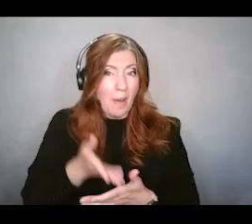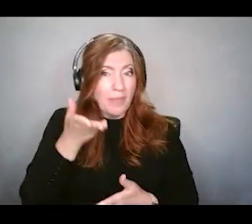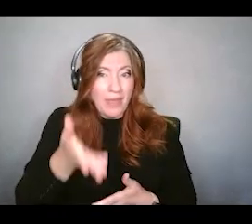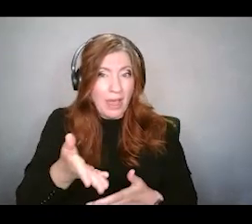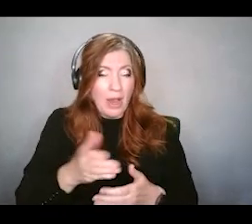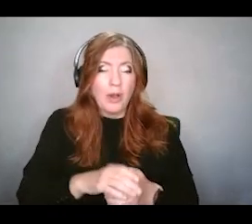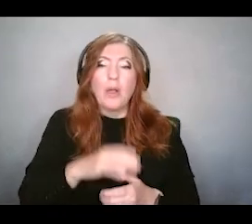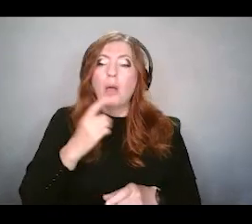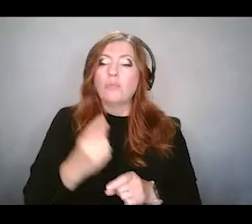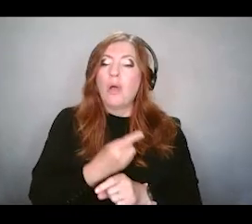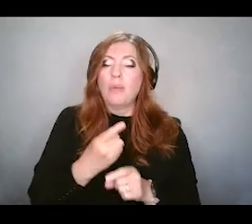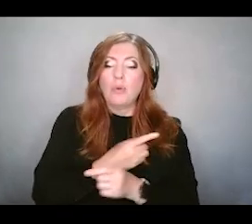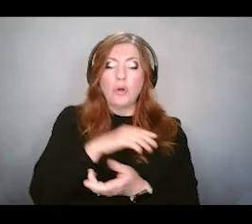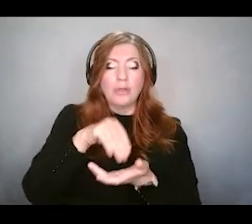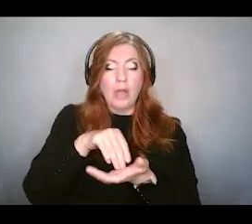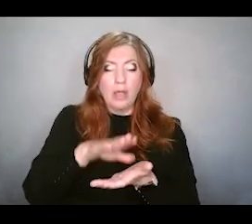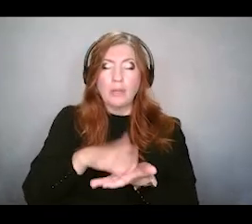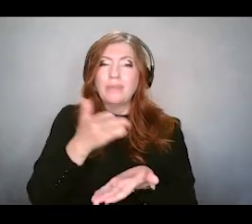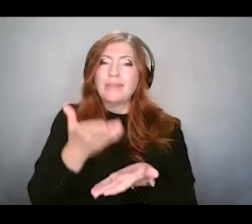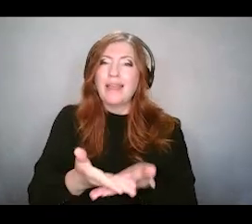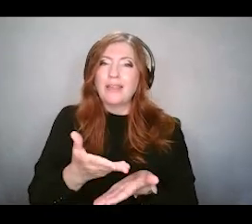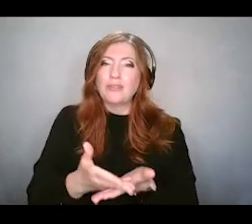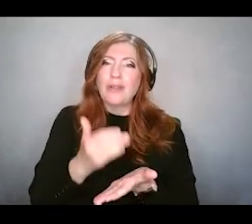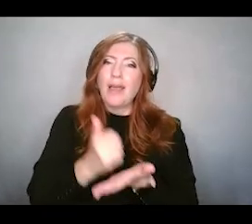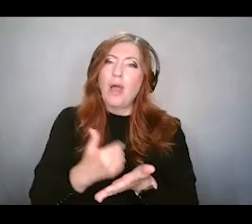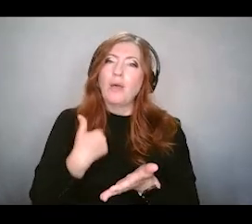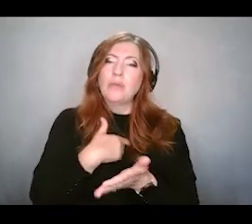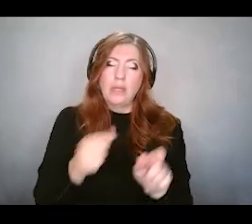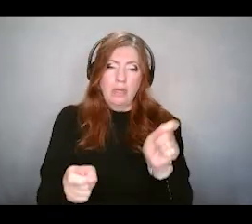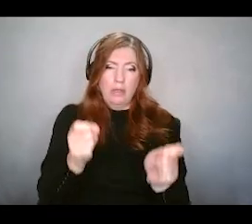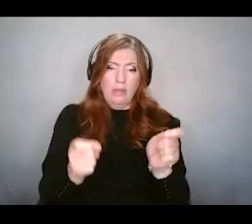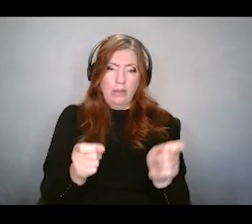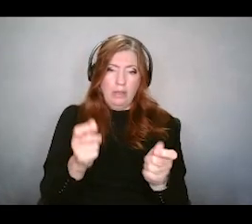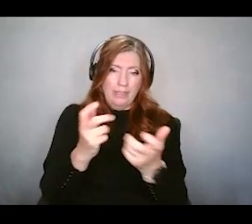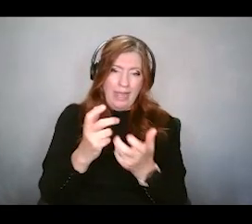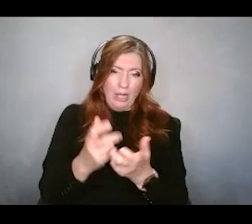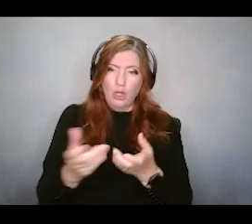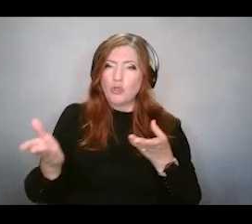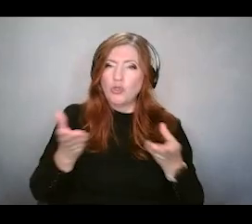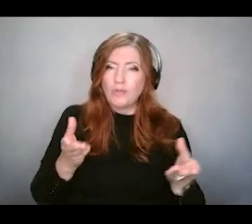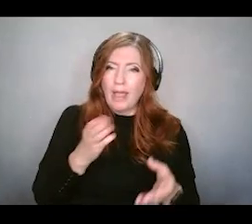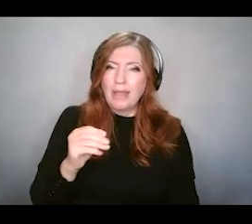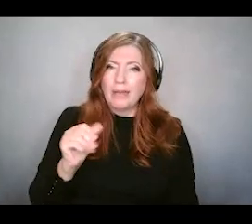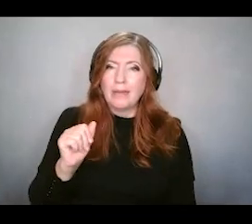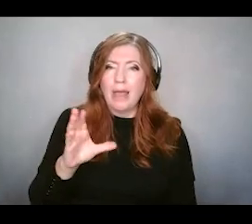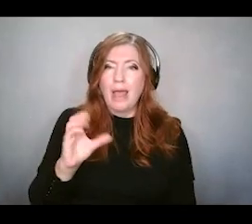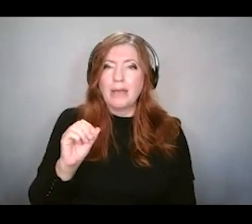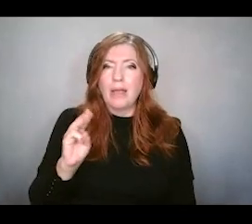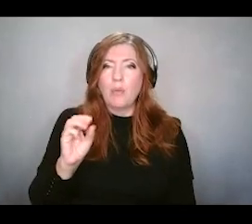documentation also helps us tailor services and accommodations to each individual’s needs.